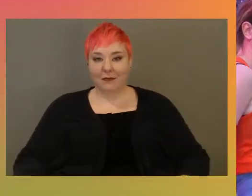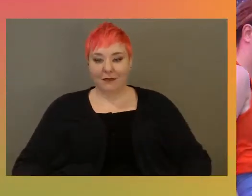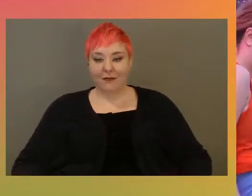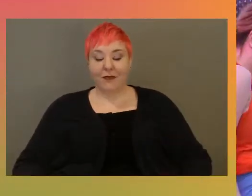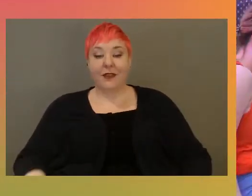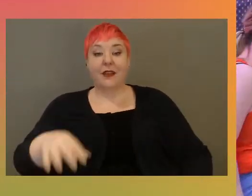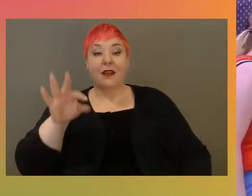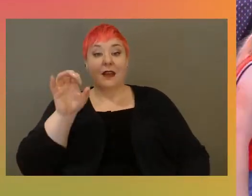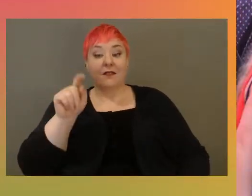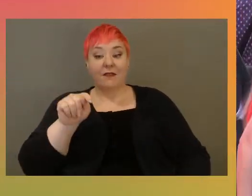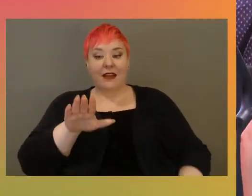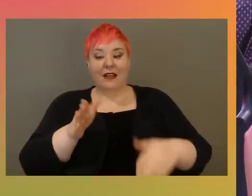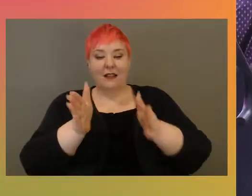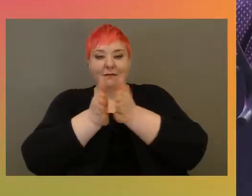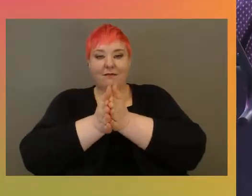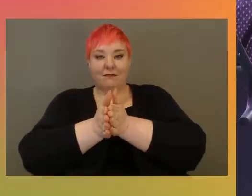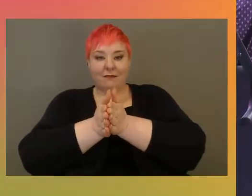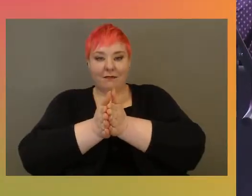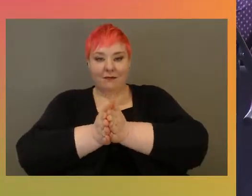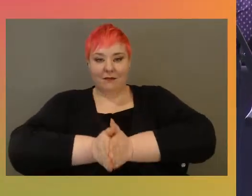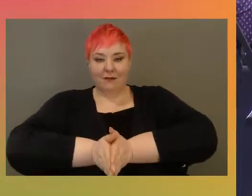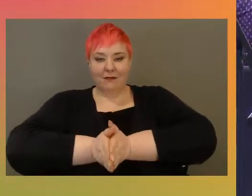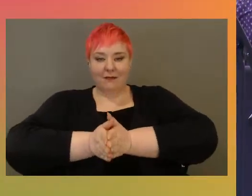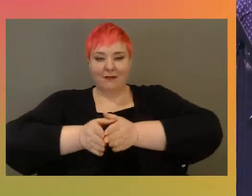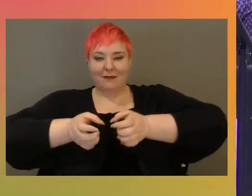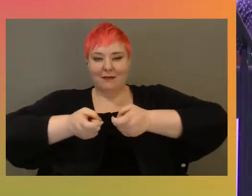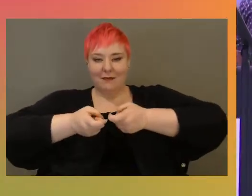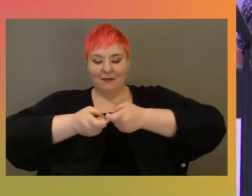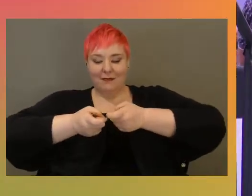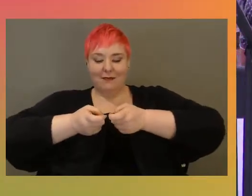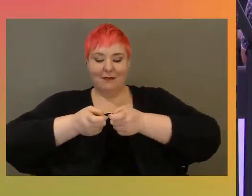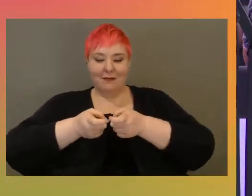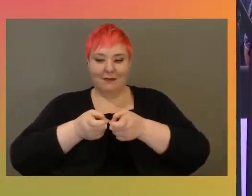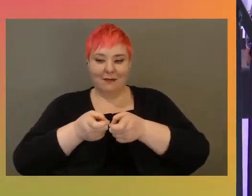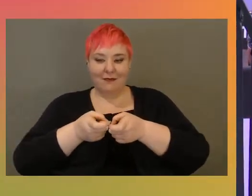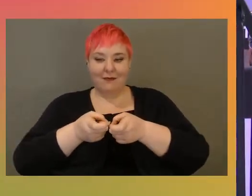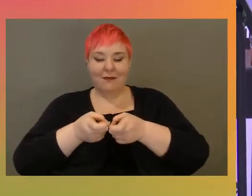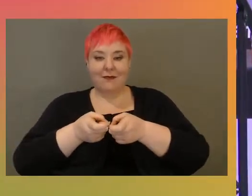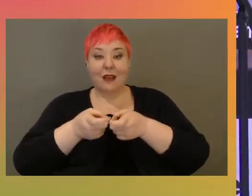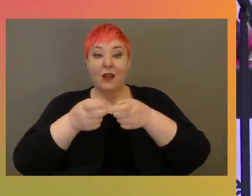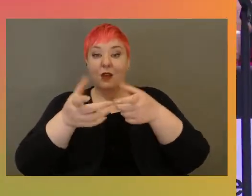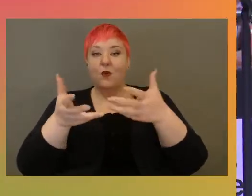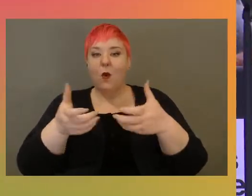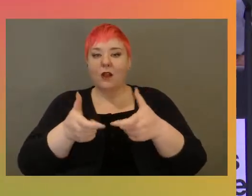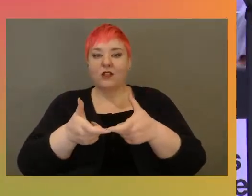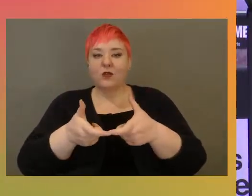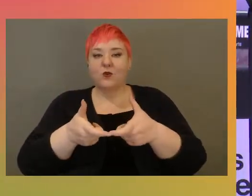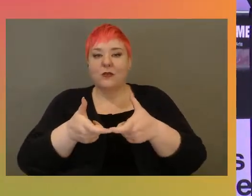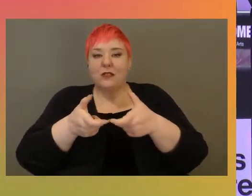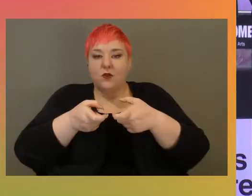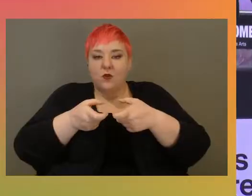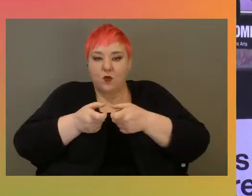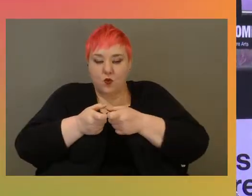BACK TO CENTER.